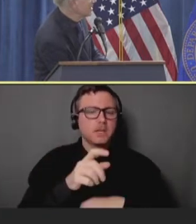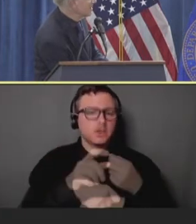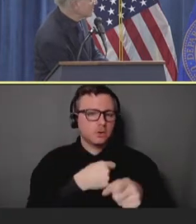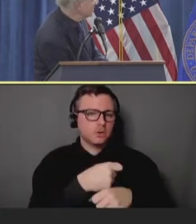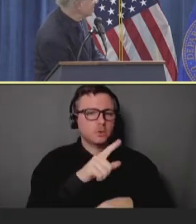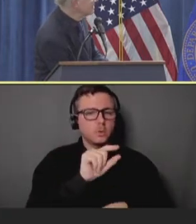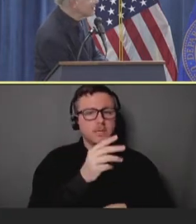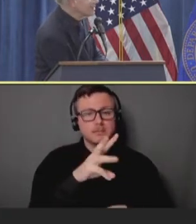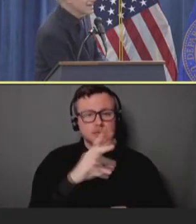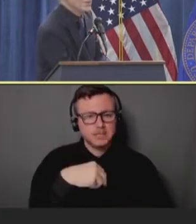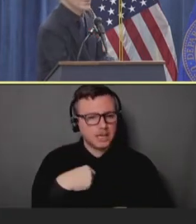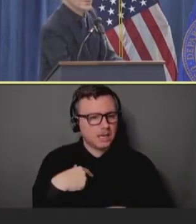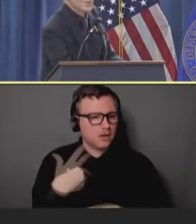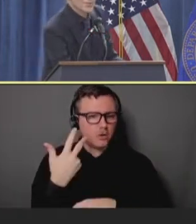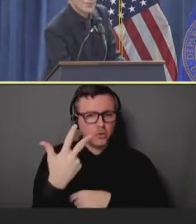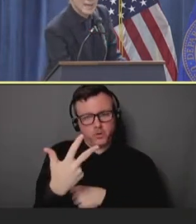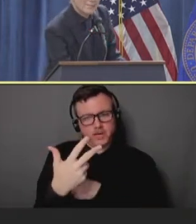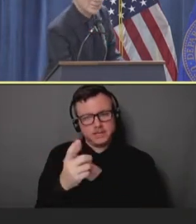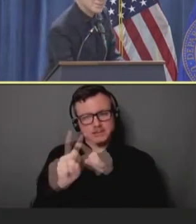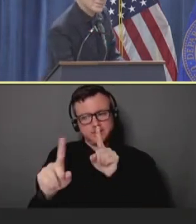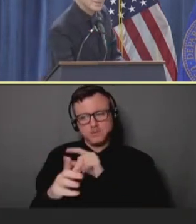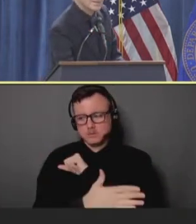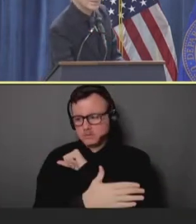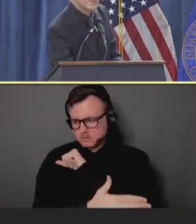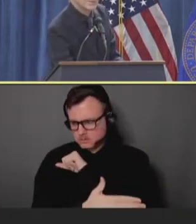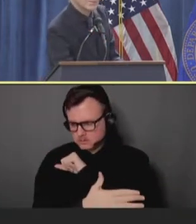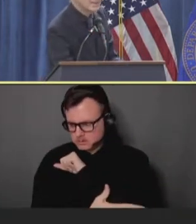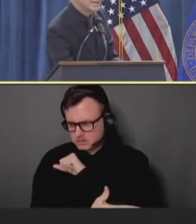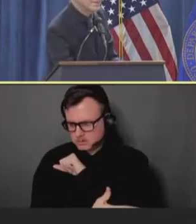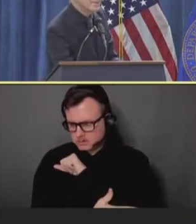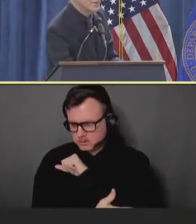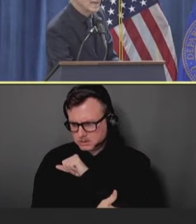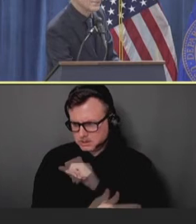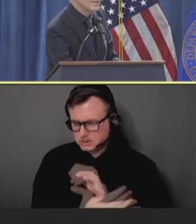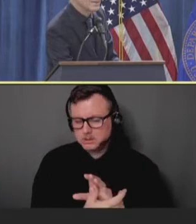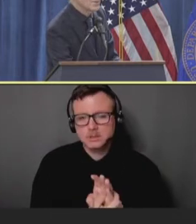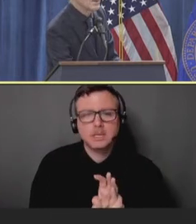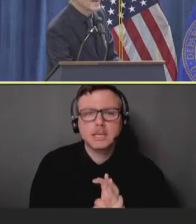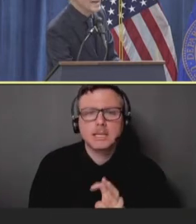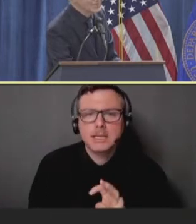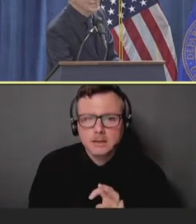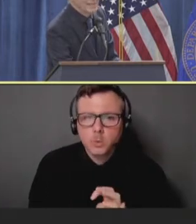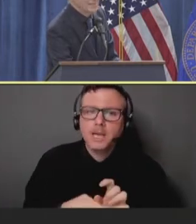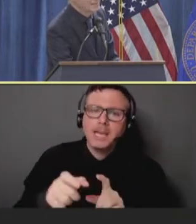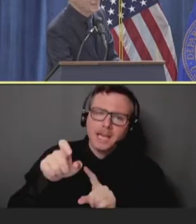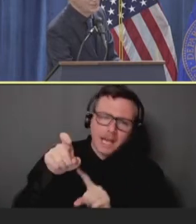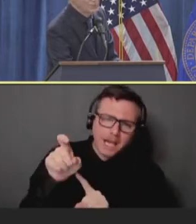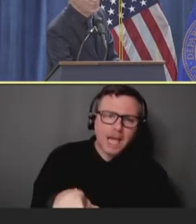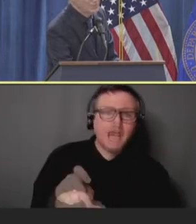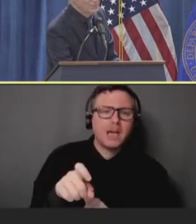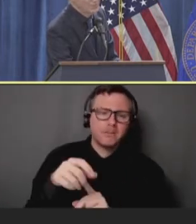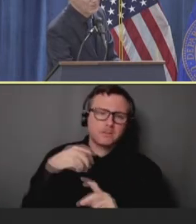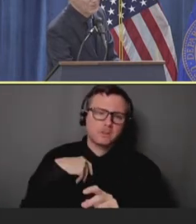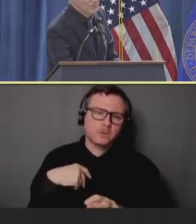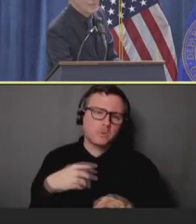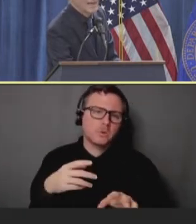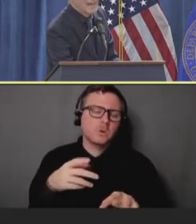But then what happened was a decision was made, we have to take type two viruses out